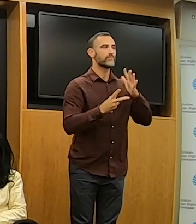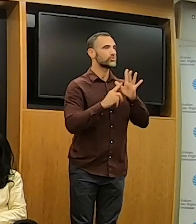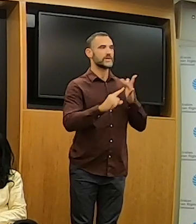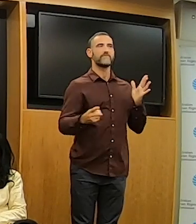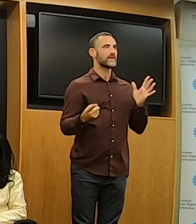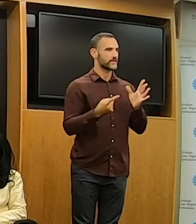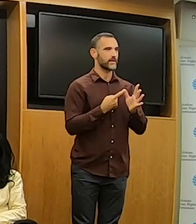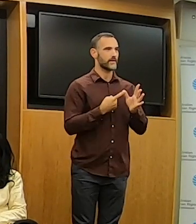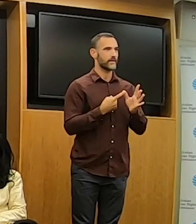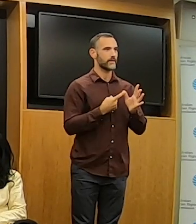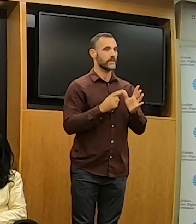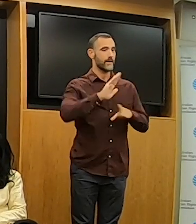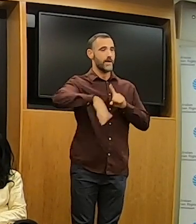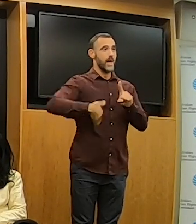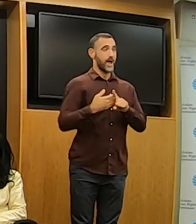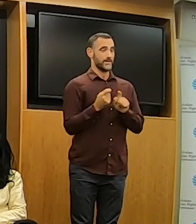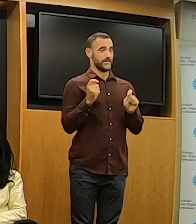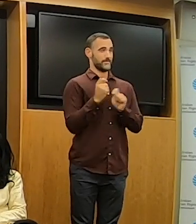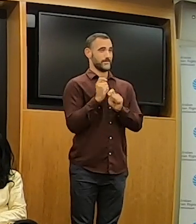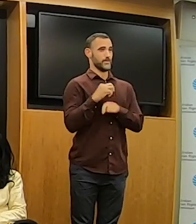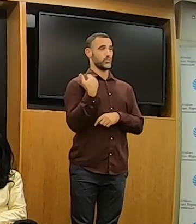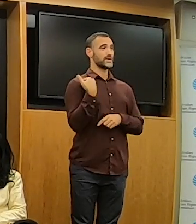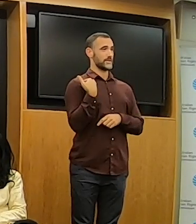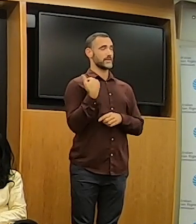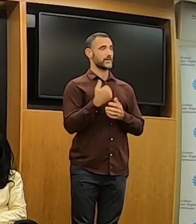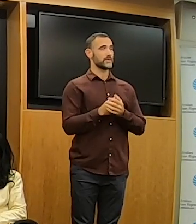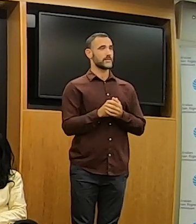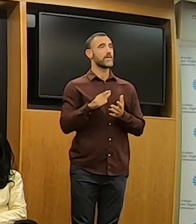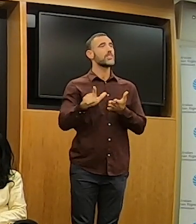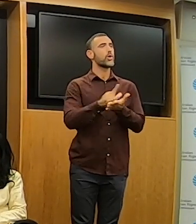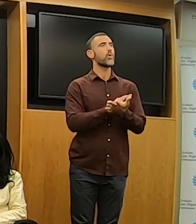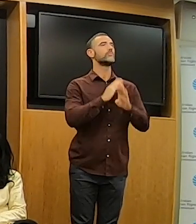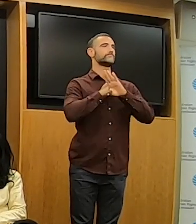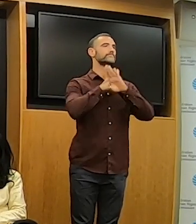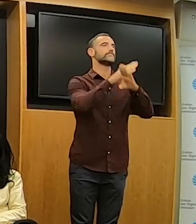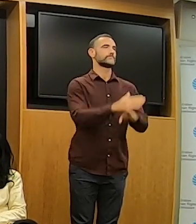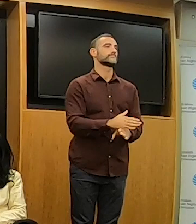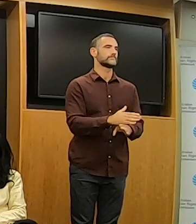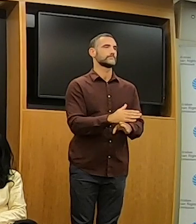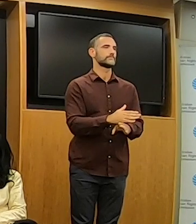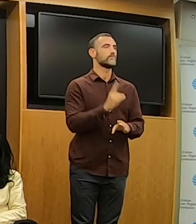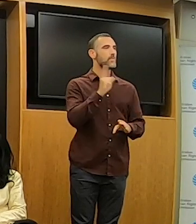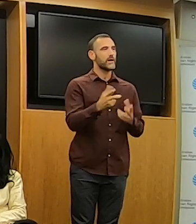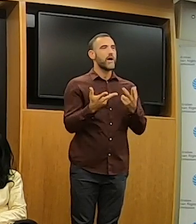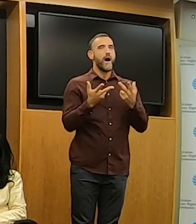And I'm very pleased that that law has been repealed. But, for every other visa category,